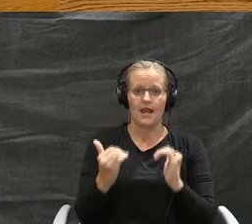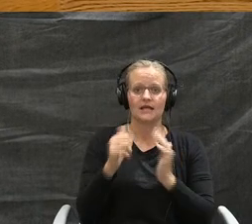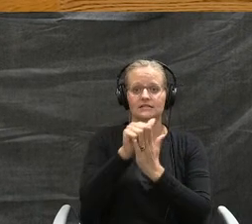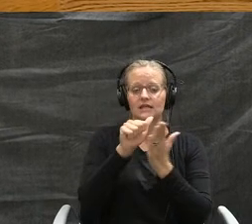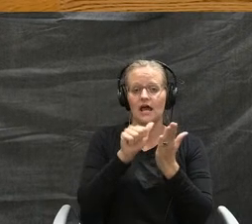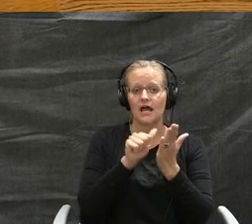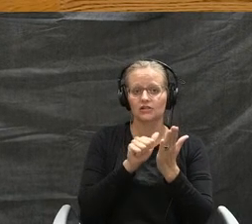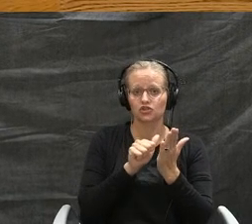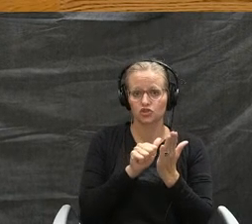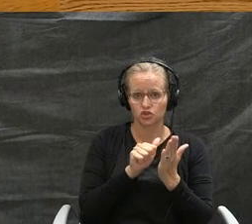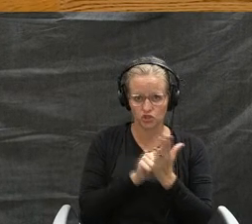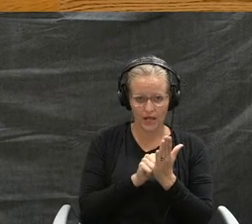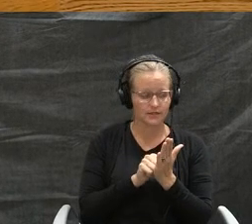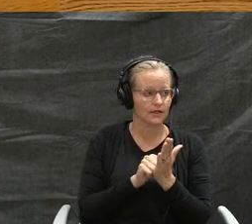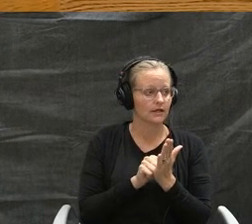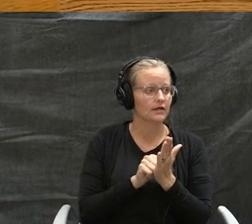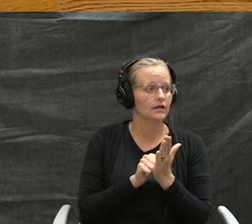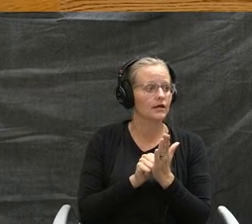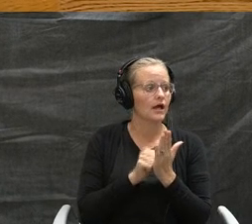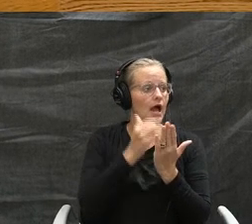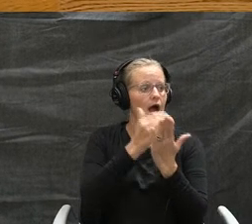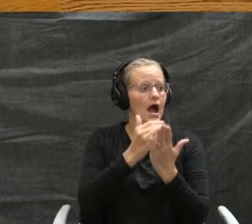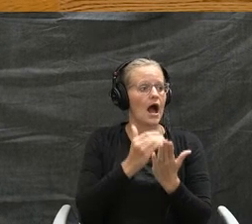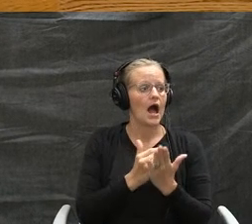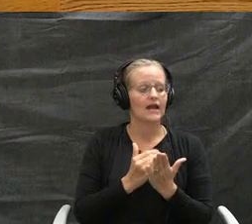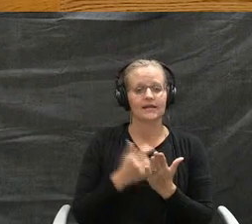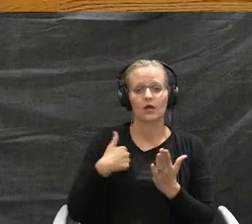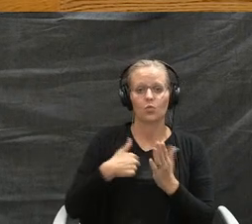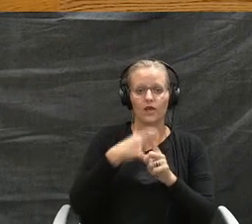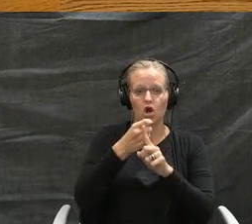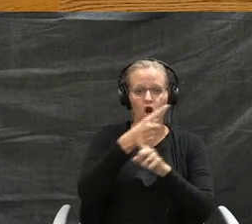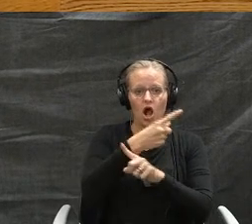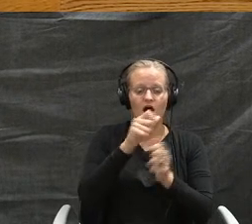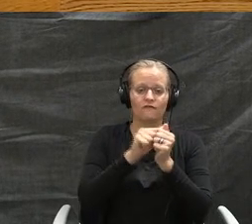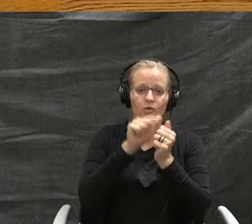our timing of the agenda. So apologize for those that uhm.